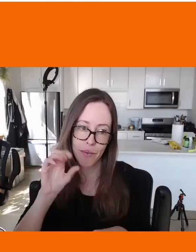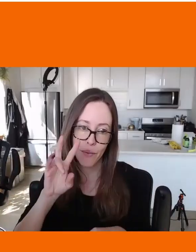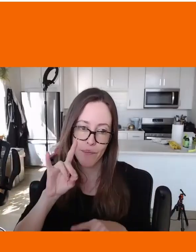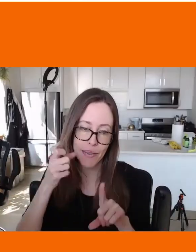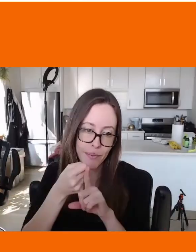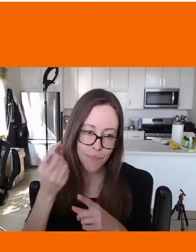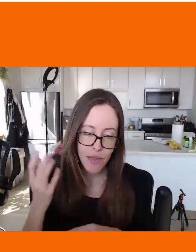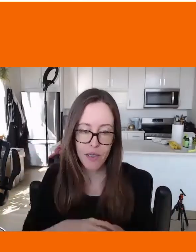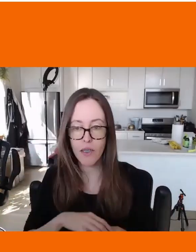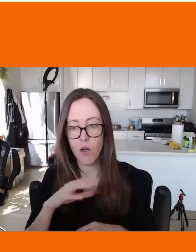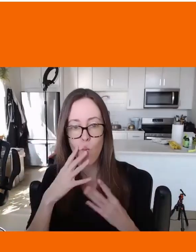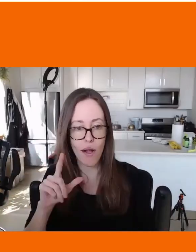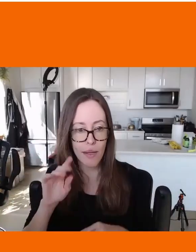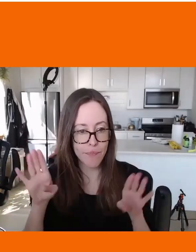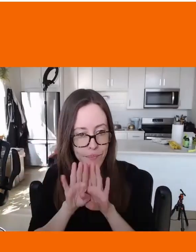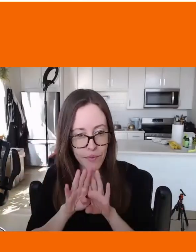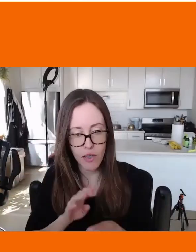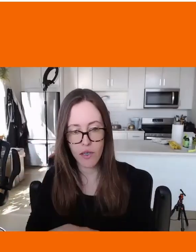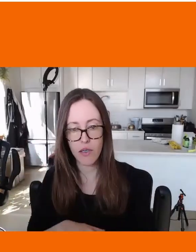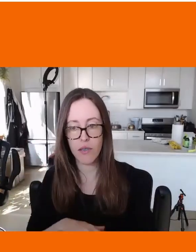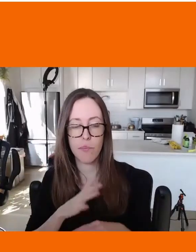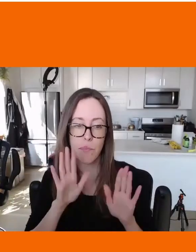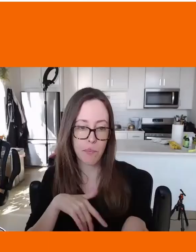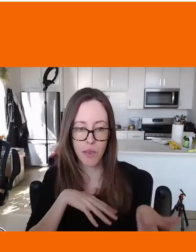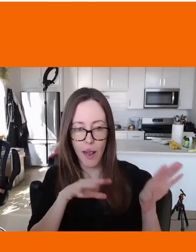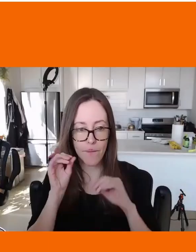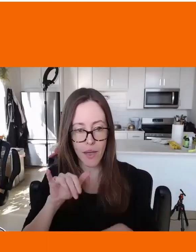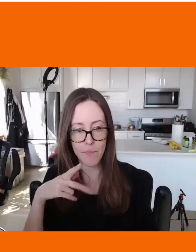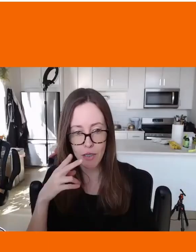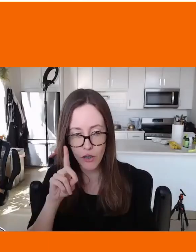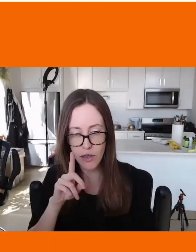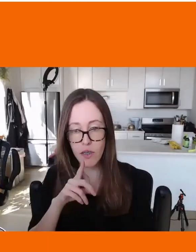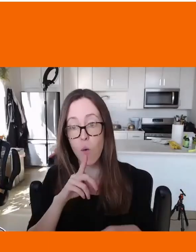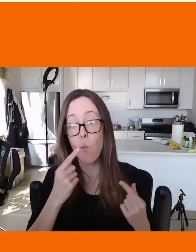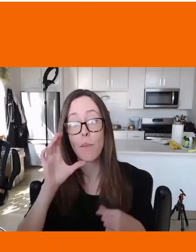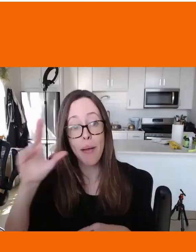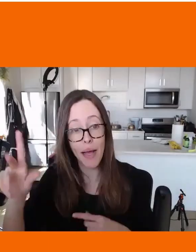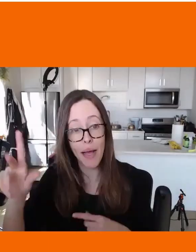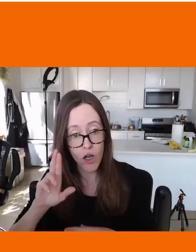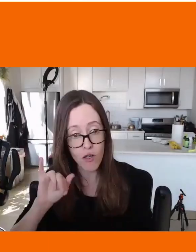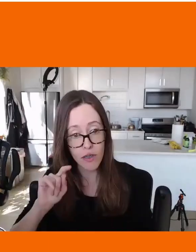Unfortunately, COVID hit. The wet lab closed. So I quit that PhD and went back to RIT